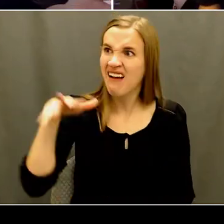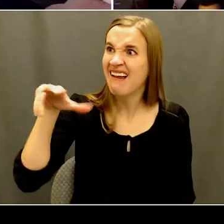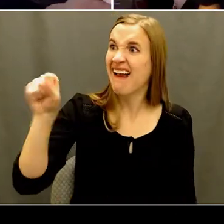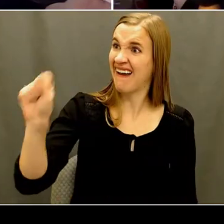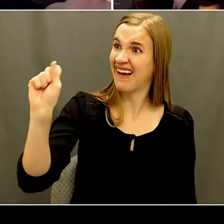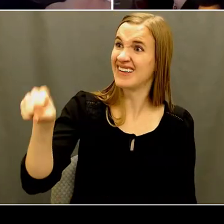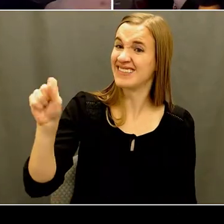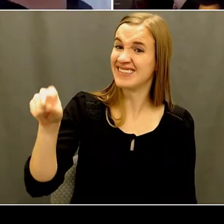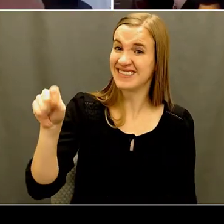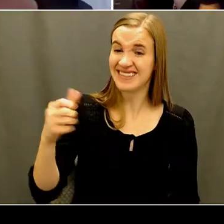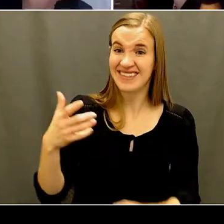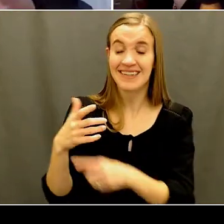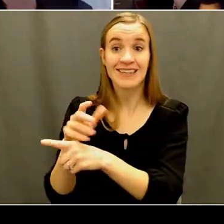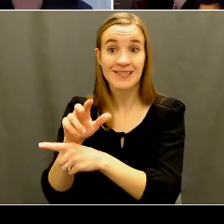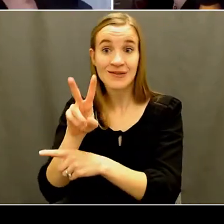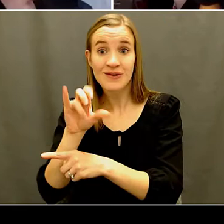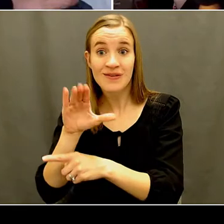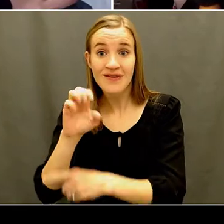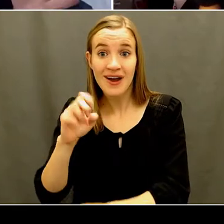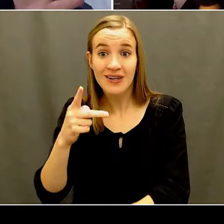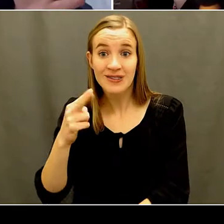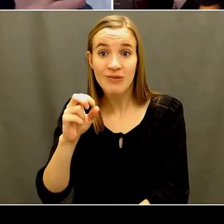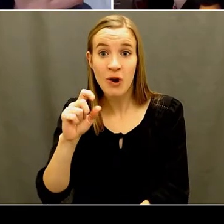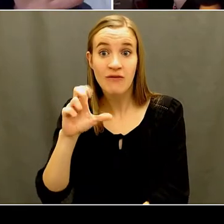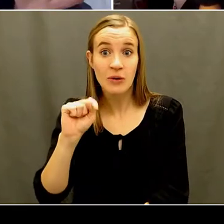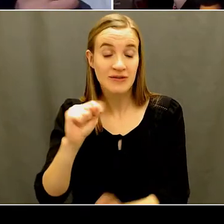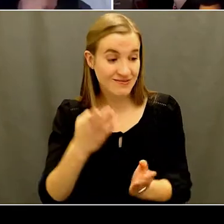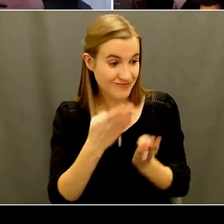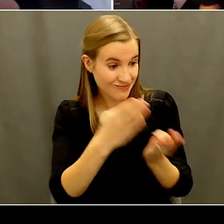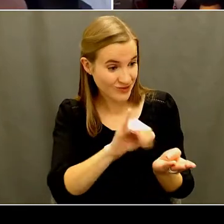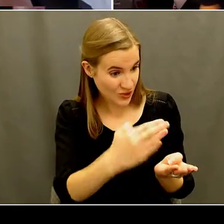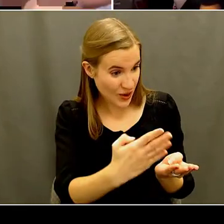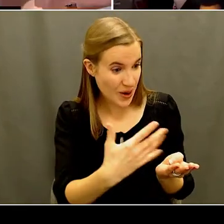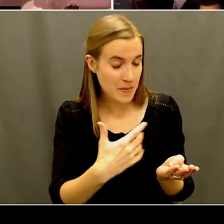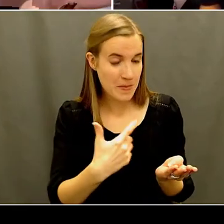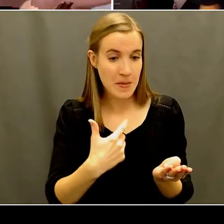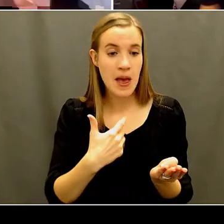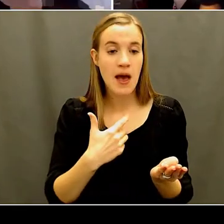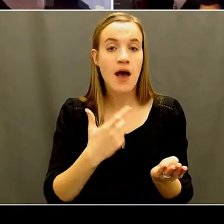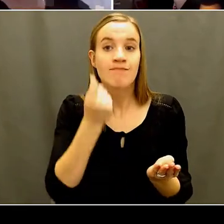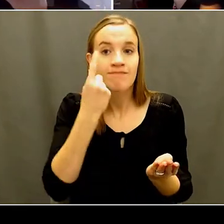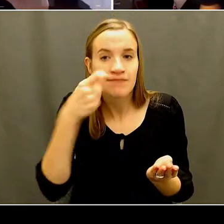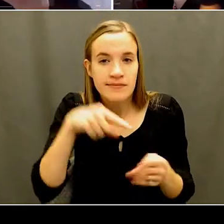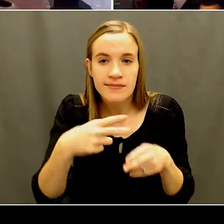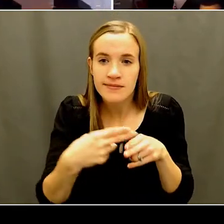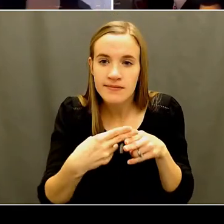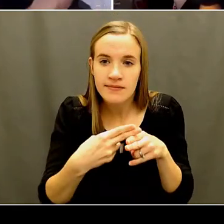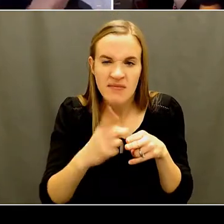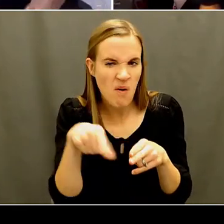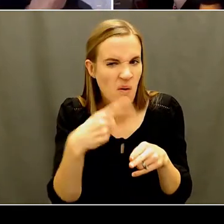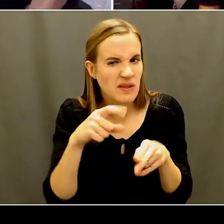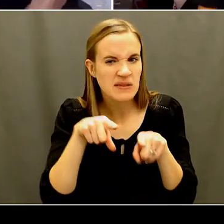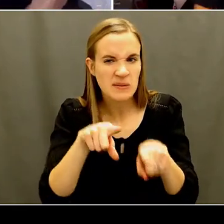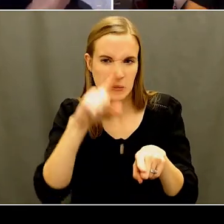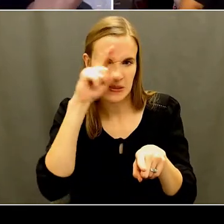summer. Right? What I now know, it was called contingent labor, right? I wasn't being paid what like, the amount of money that I was offered, when I think